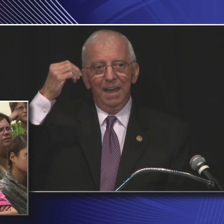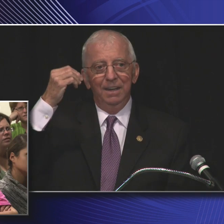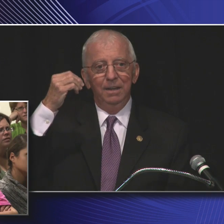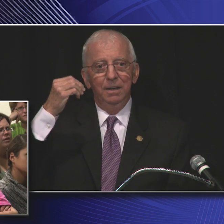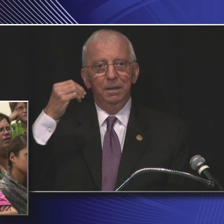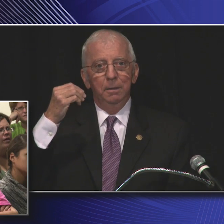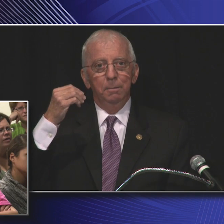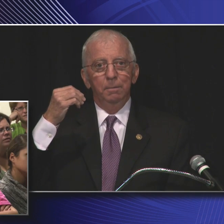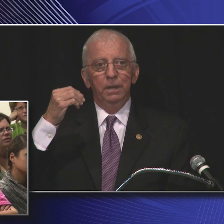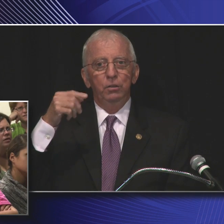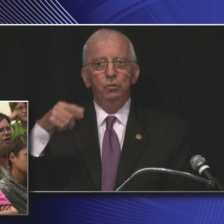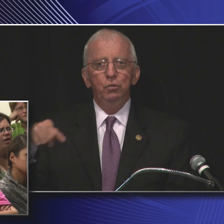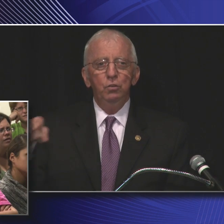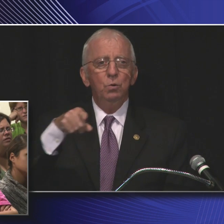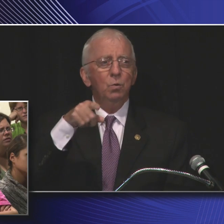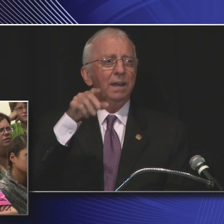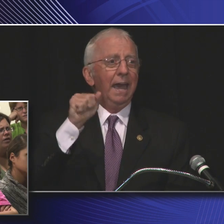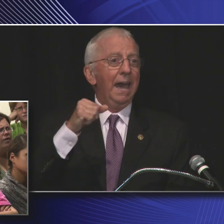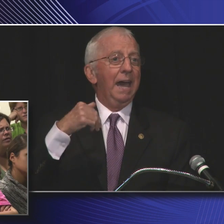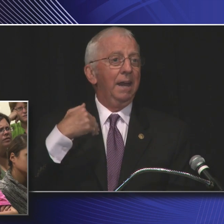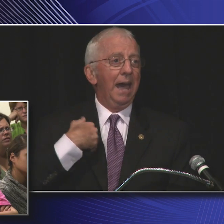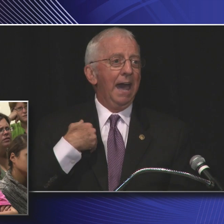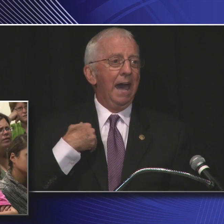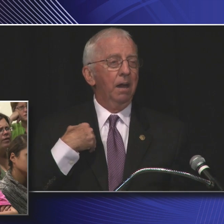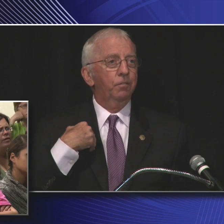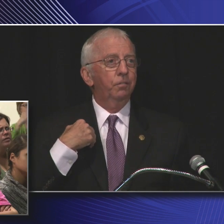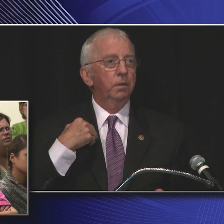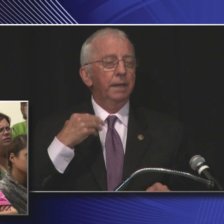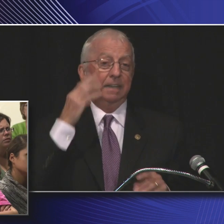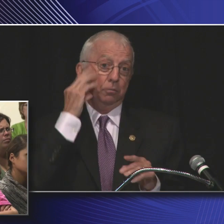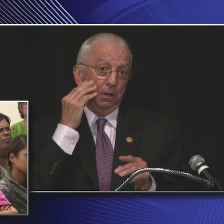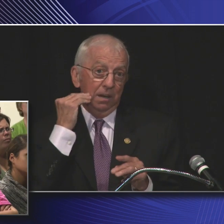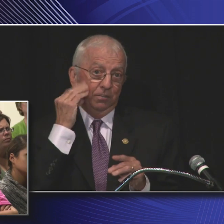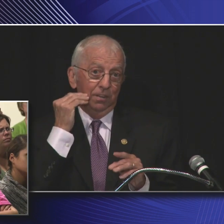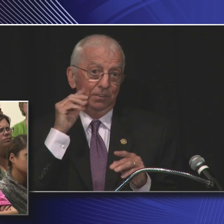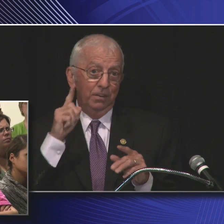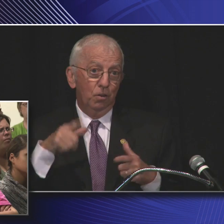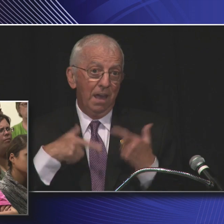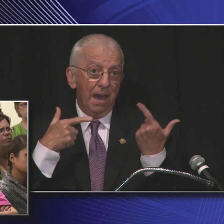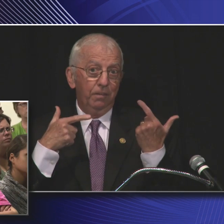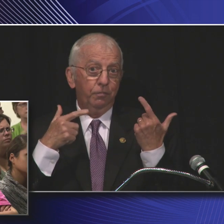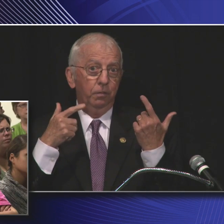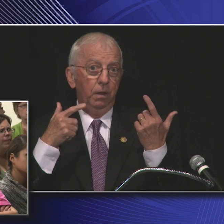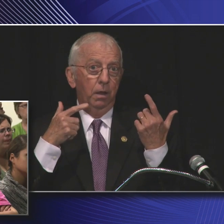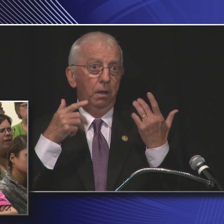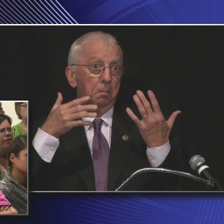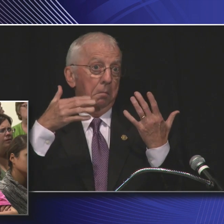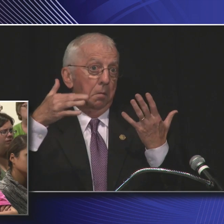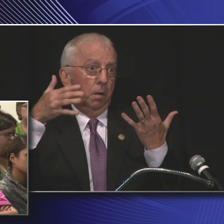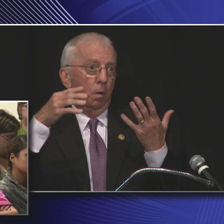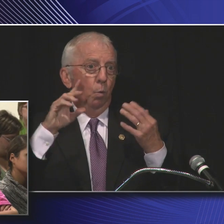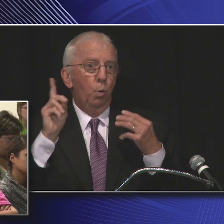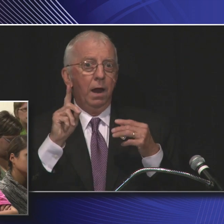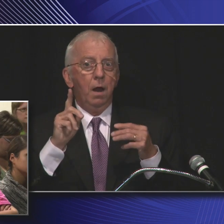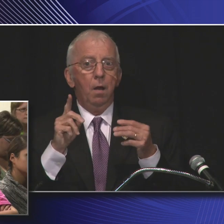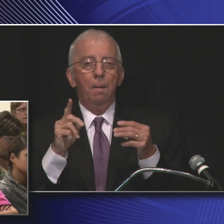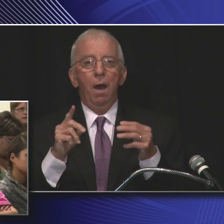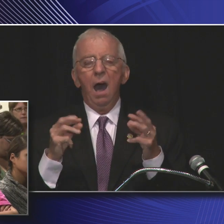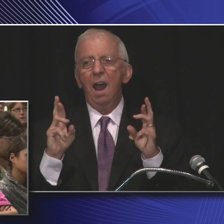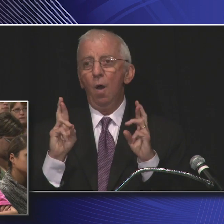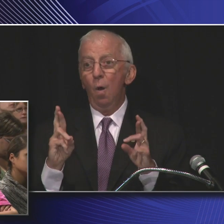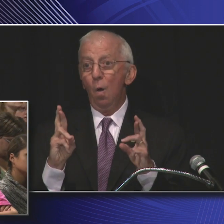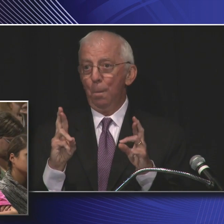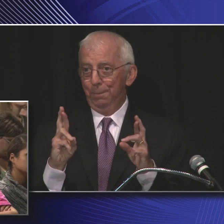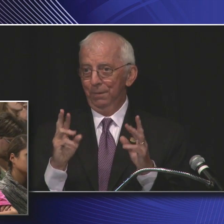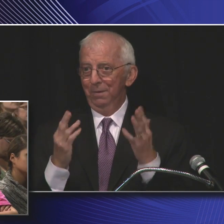And you can have experiences in your life where I hope,